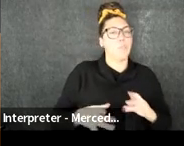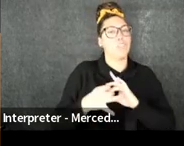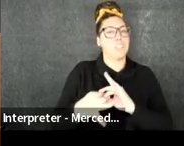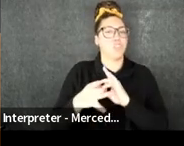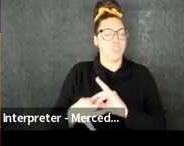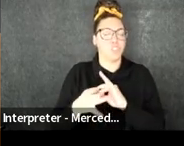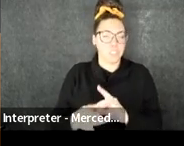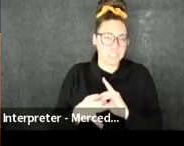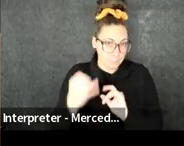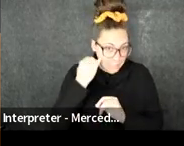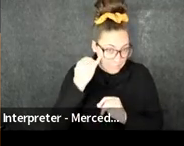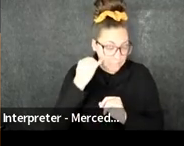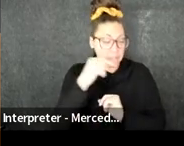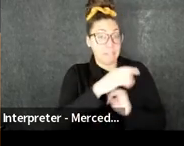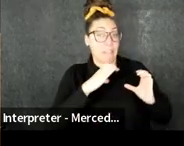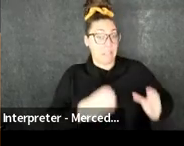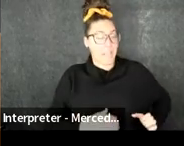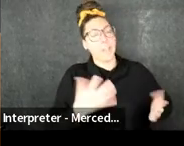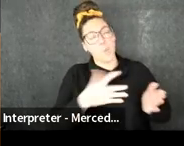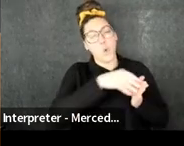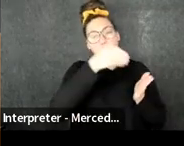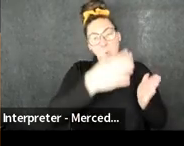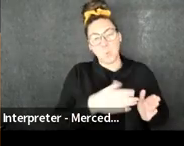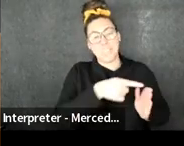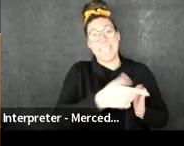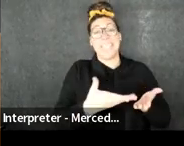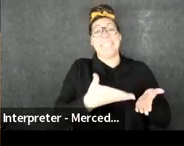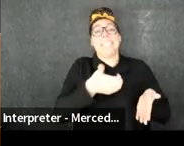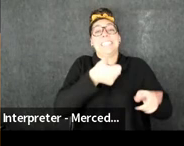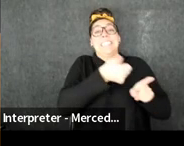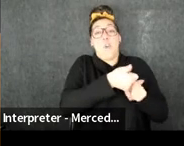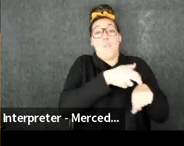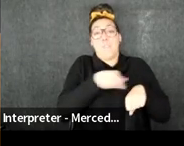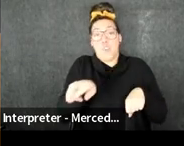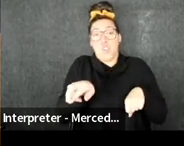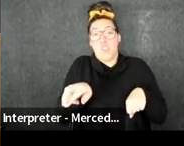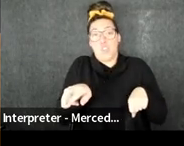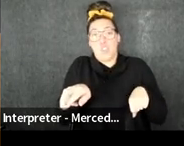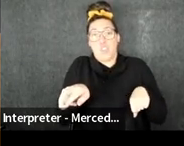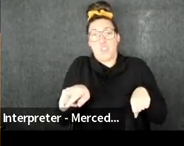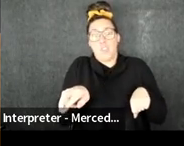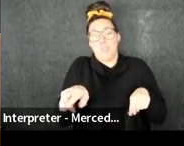If the client or the student self prefers as opposed to an instructor offering.